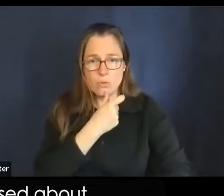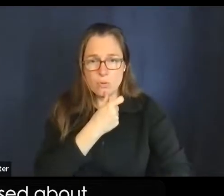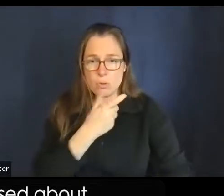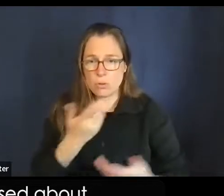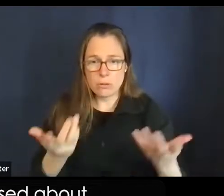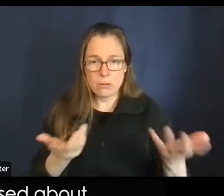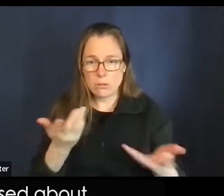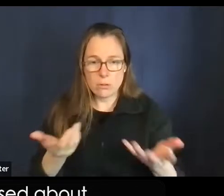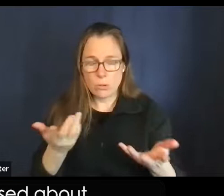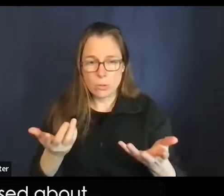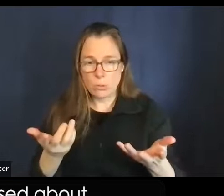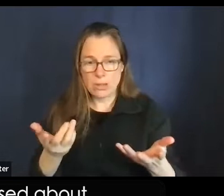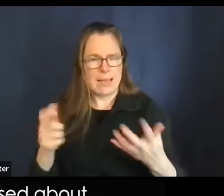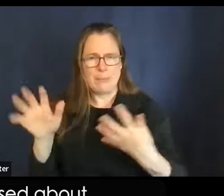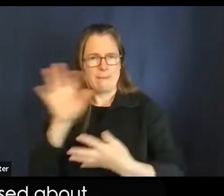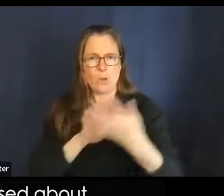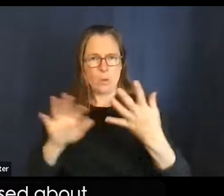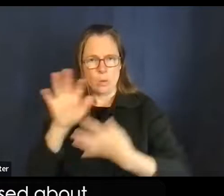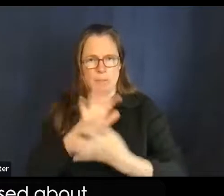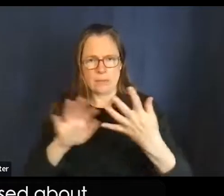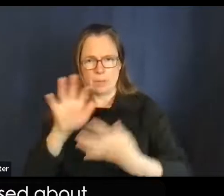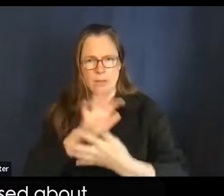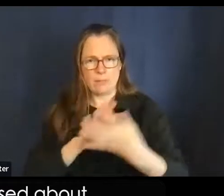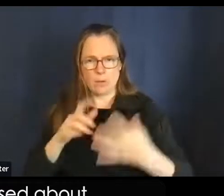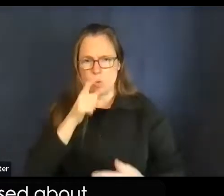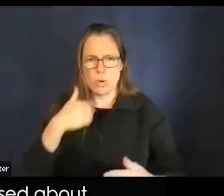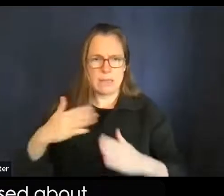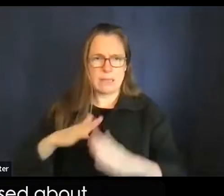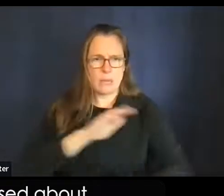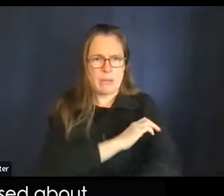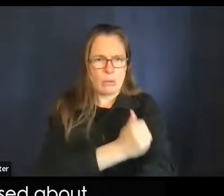I guess I'm just confused about where ultimate authority rests in some of these decisions.